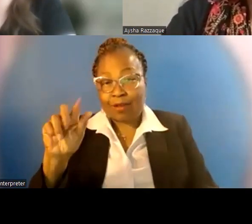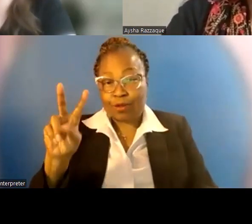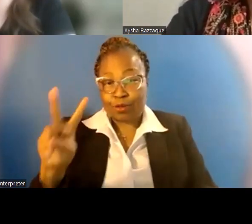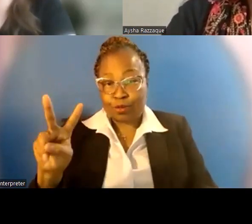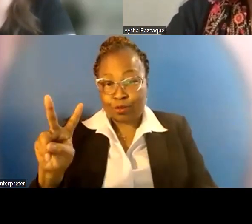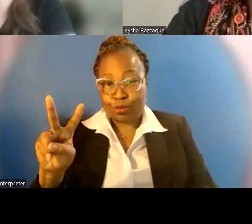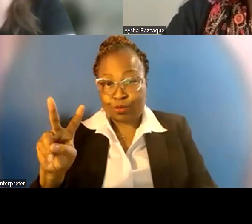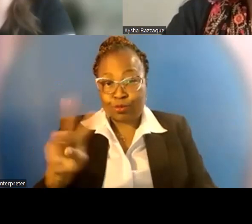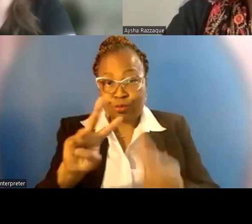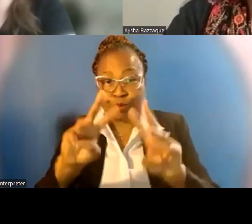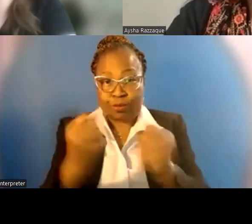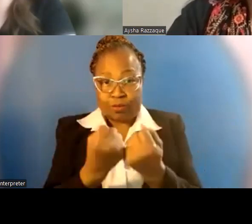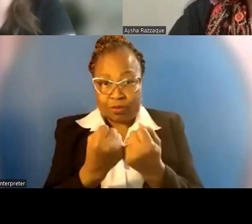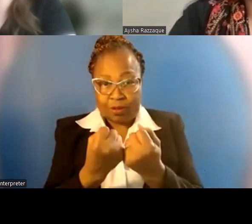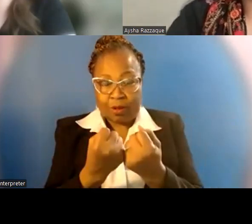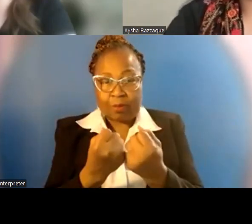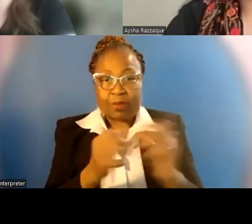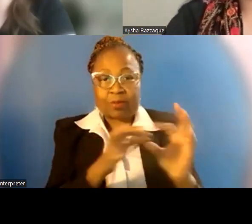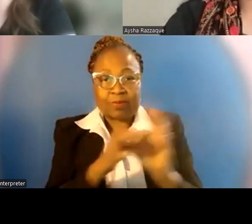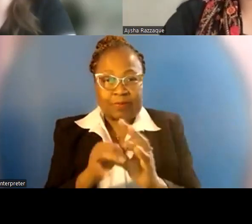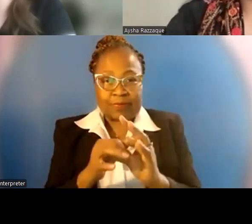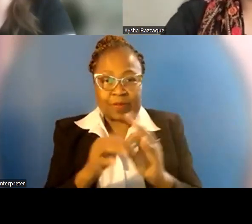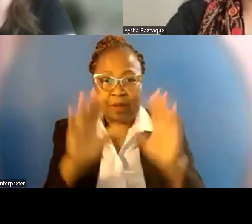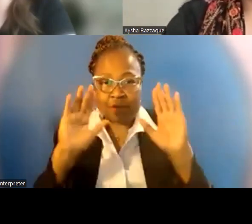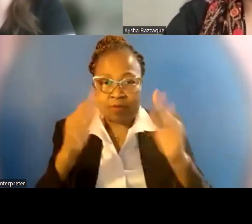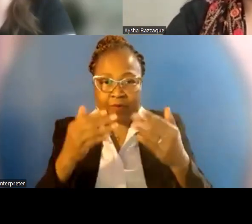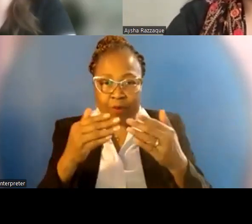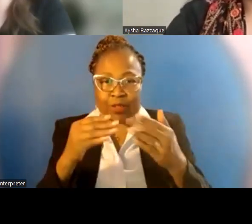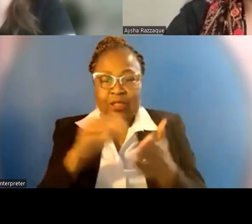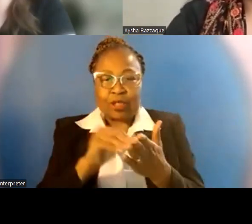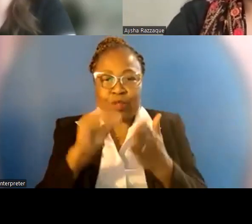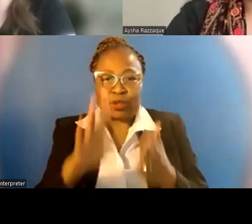which is about centering student leadership and engagement.